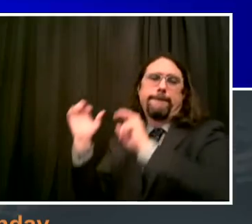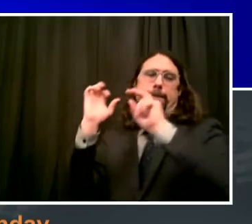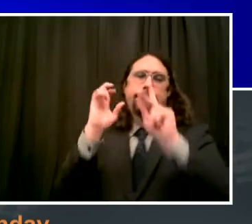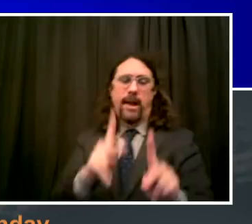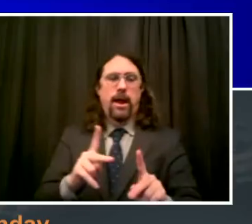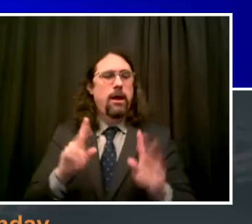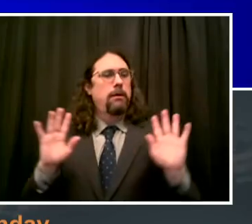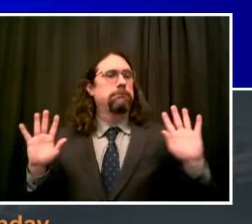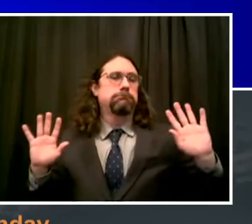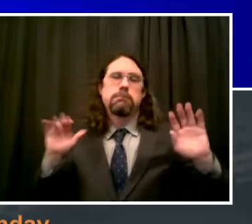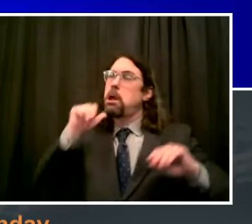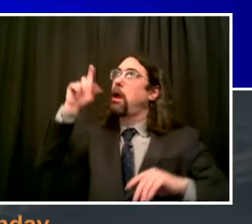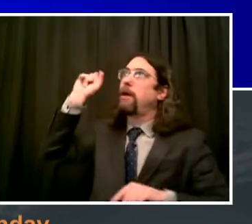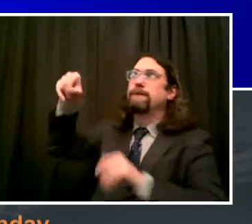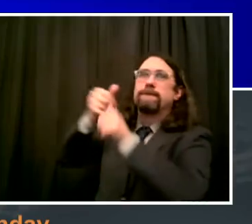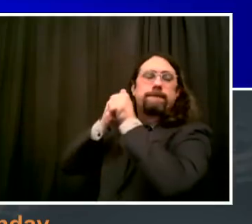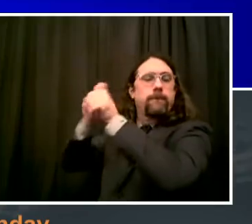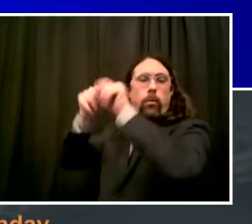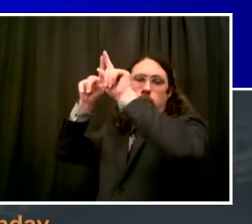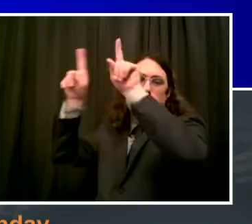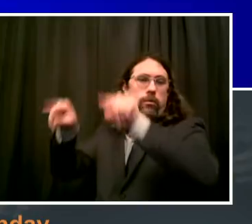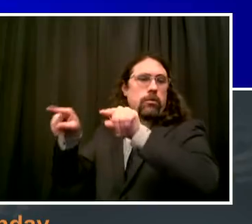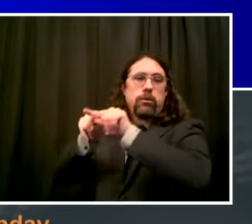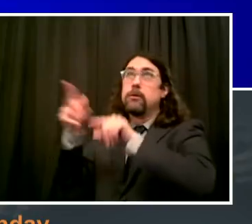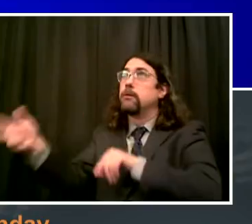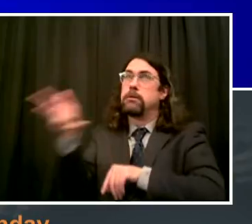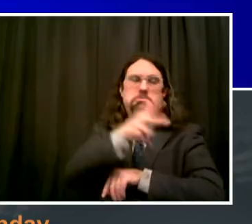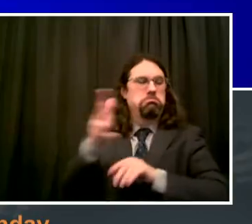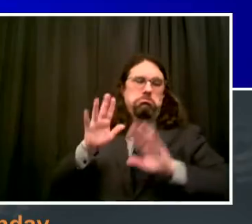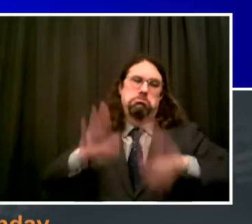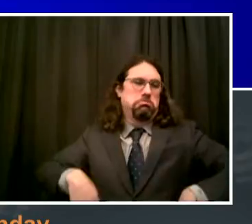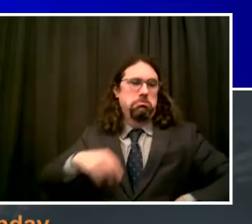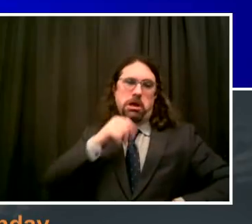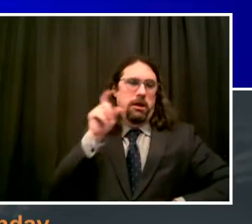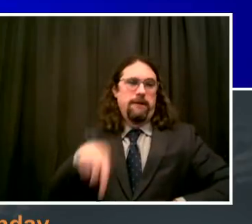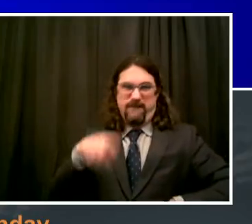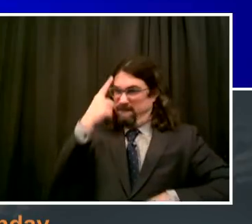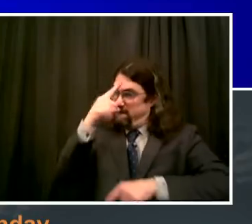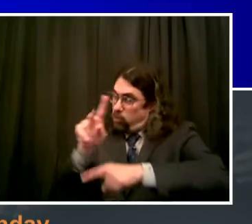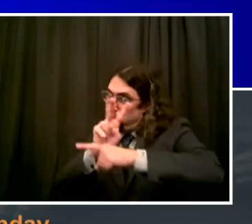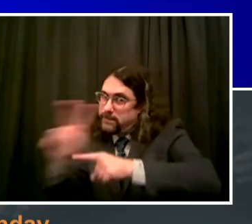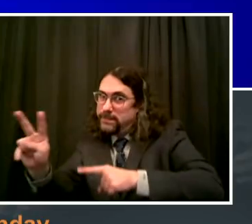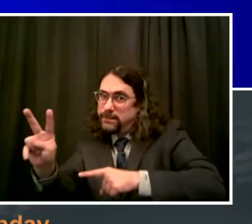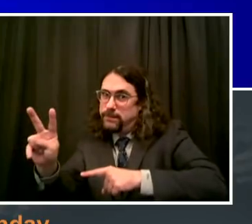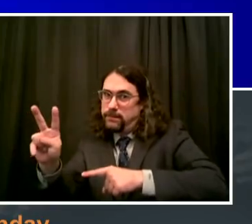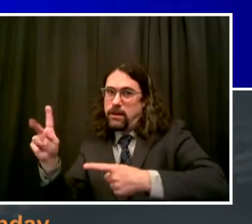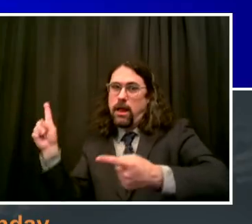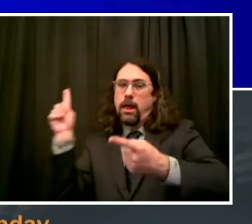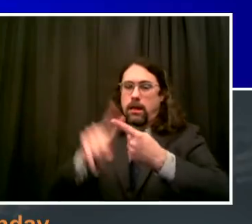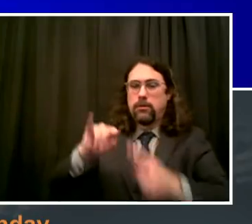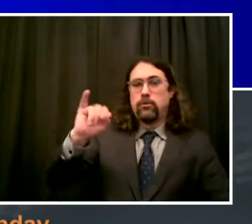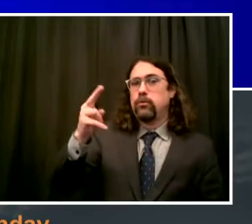PERIOD OFM GAI WE HAVE TO S HOW IT GOES. WE HAVE TO SEE WHAT WE CAN ACHIEVE AND MAKE SURE NEIGHBORHOODS ARE CLEAN.